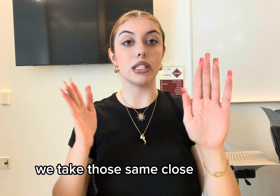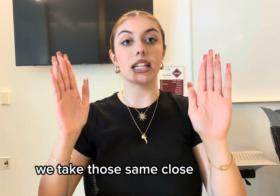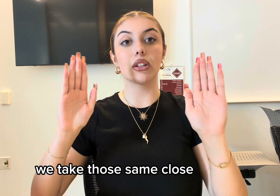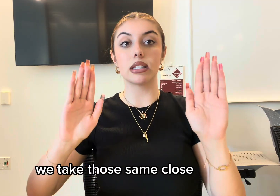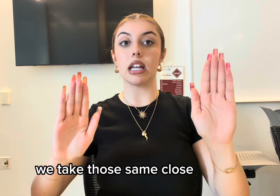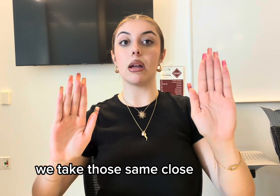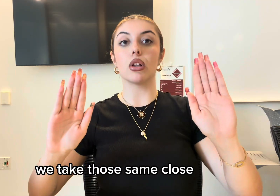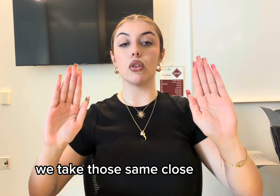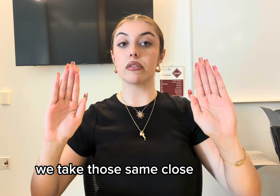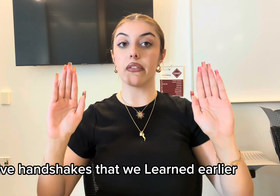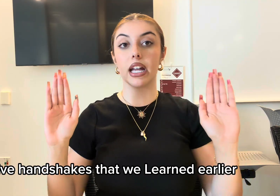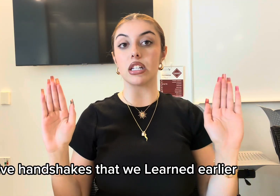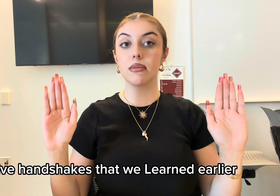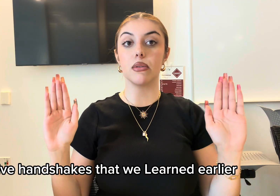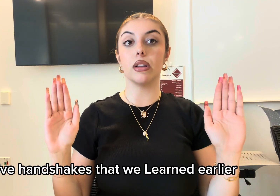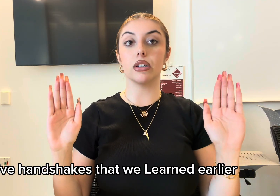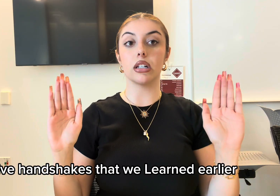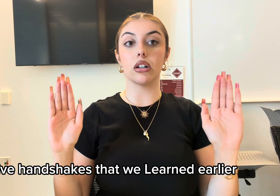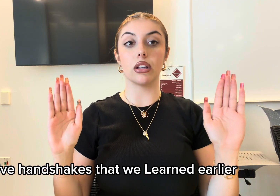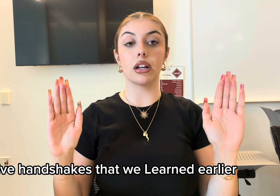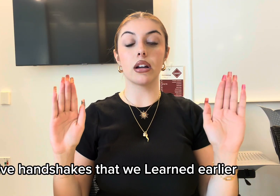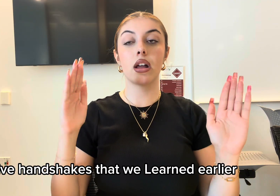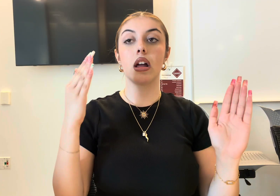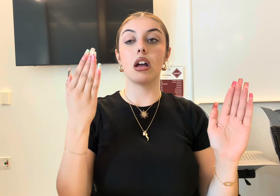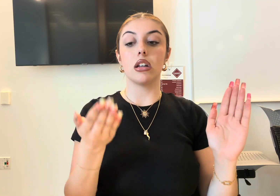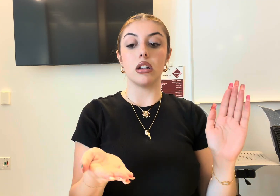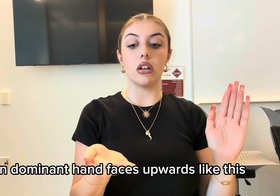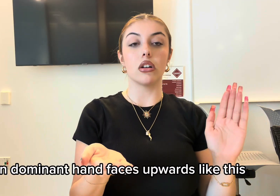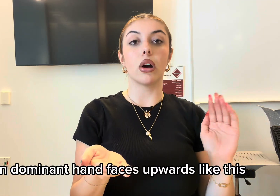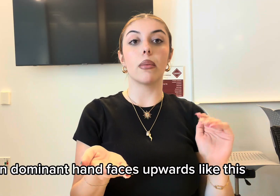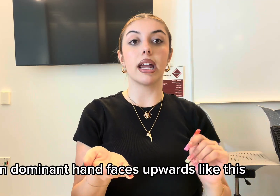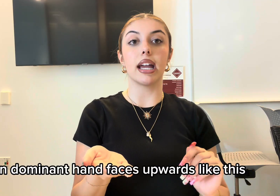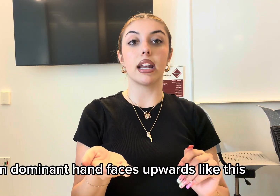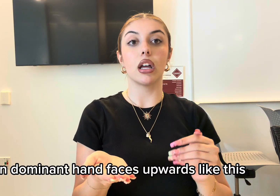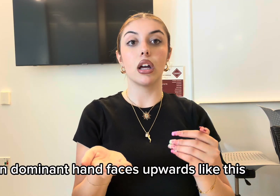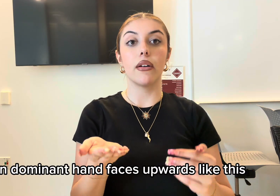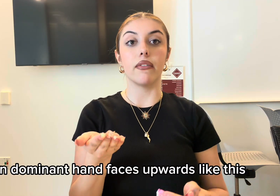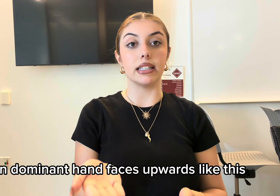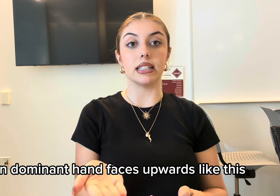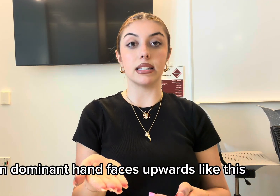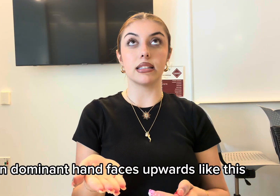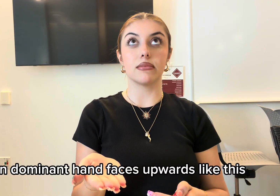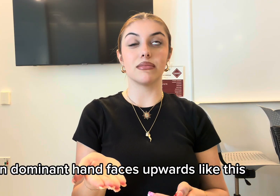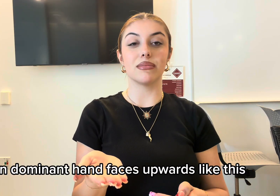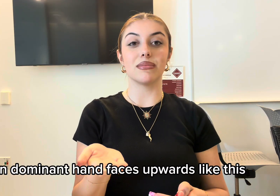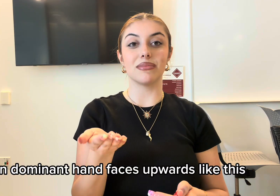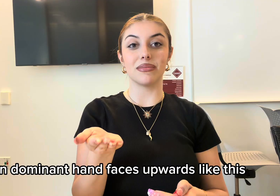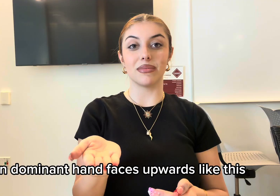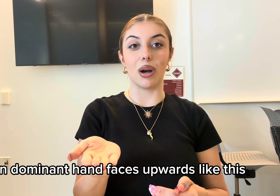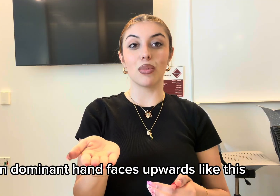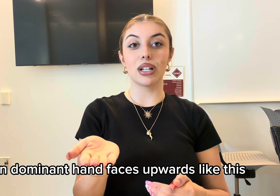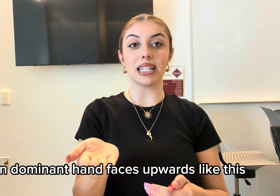We take those same close by hand shapes that we learned earlier. Non-dominant hand faces upwards